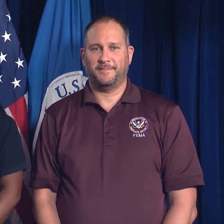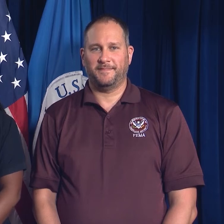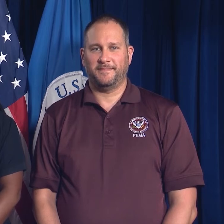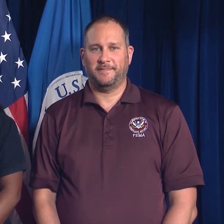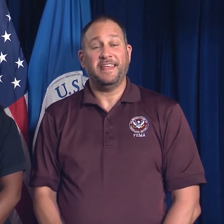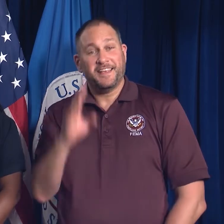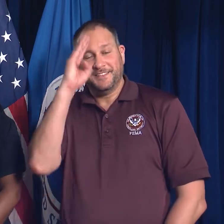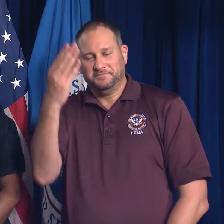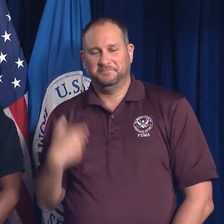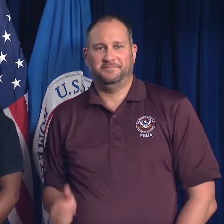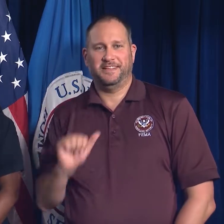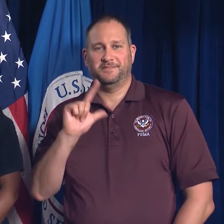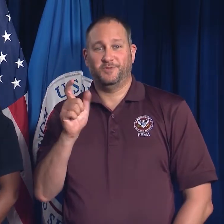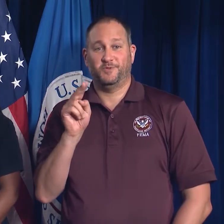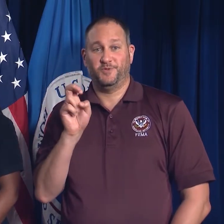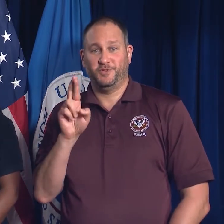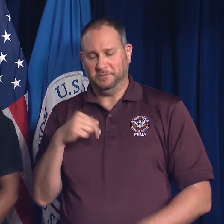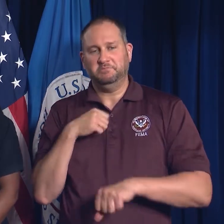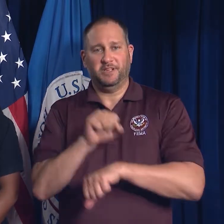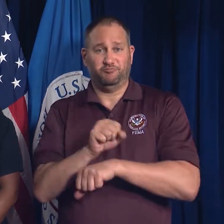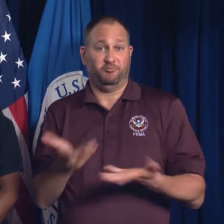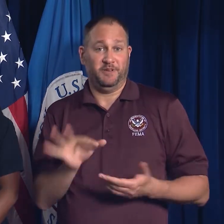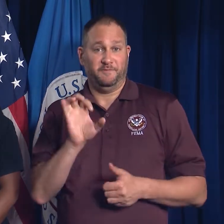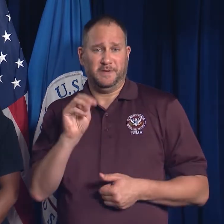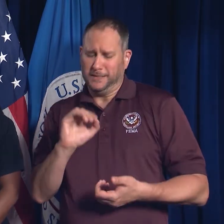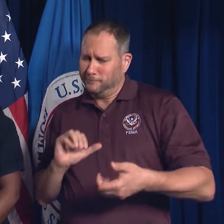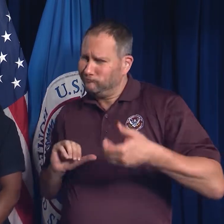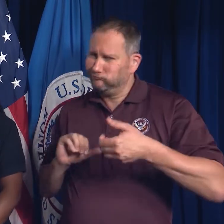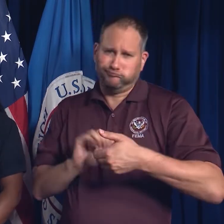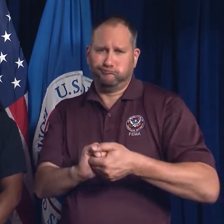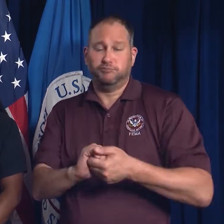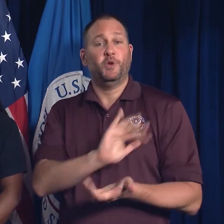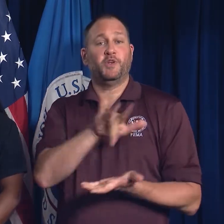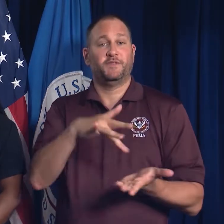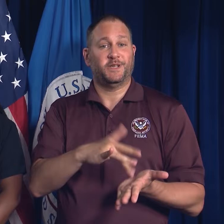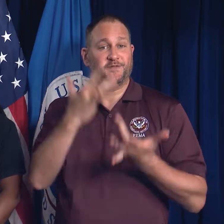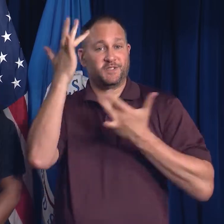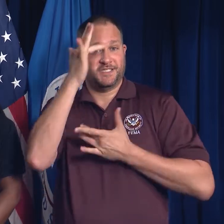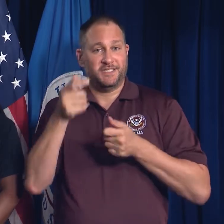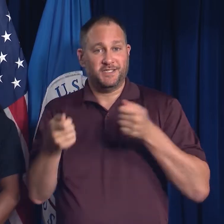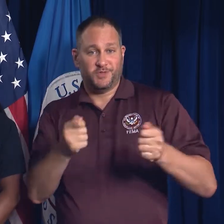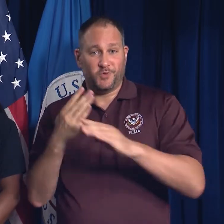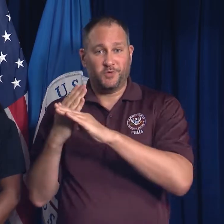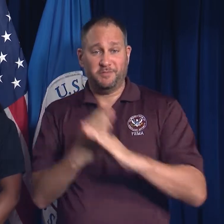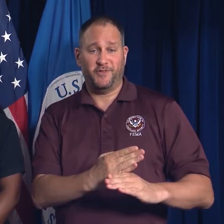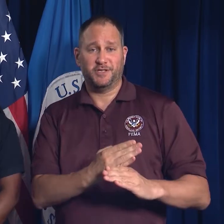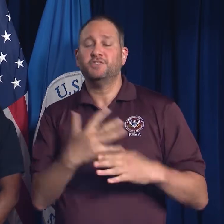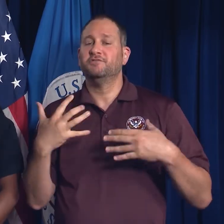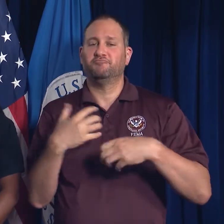Hi, my name is Alex Bruner. I am from FEMA, a close partner with the Centers for Disease Control and Prevention,